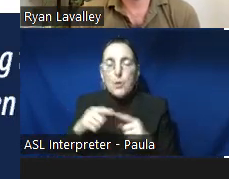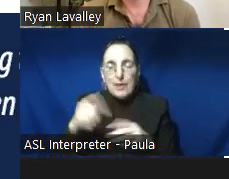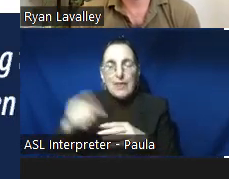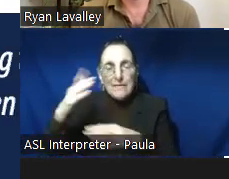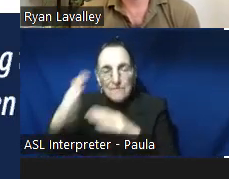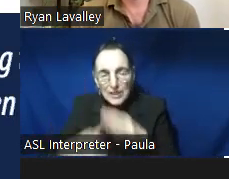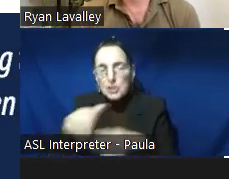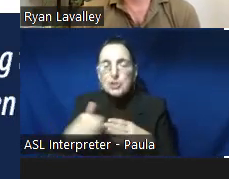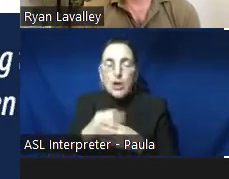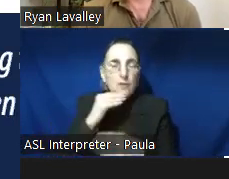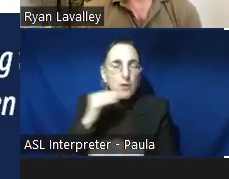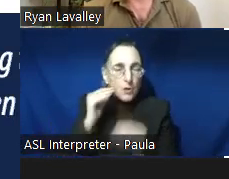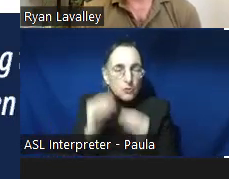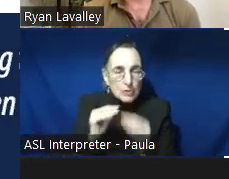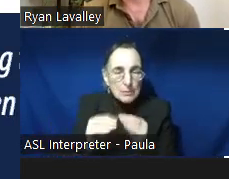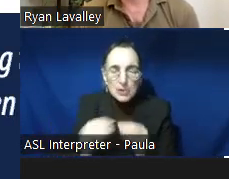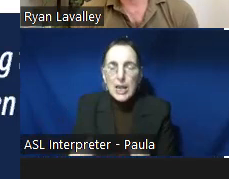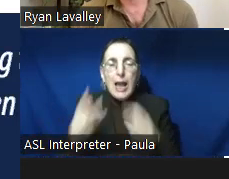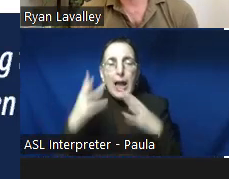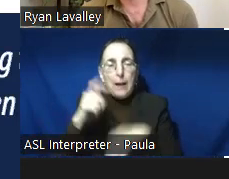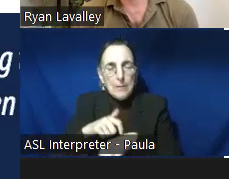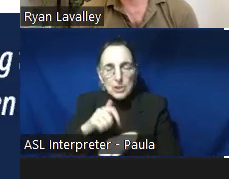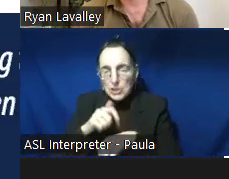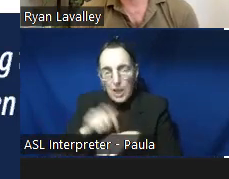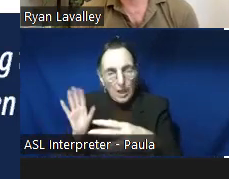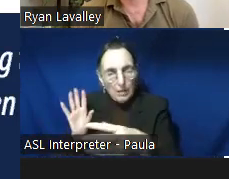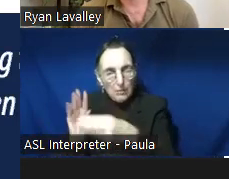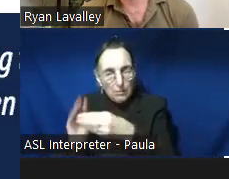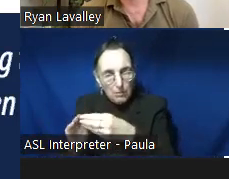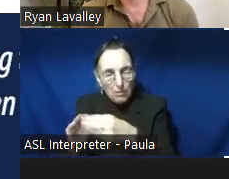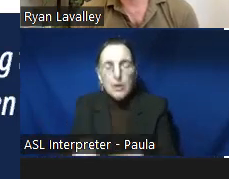What we found in this last evaluation is that it is taking almost up to two years